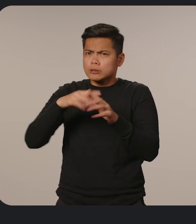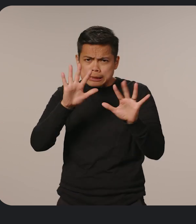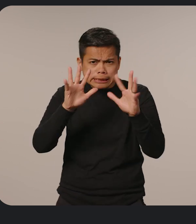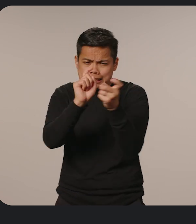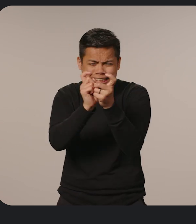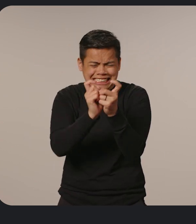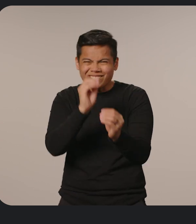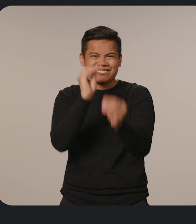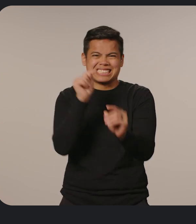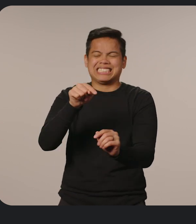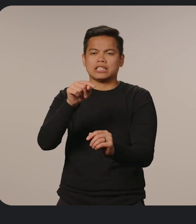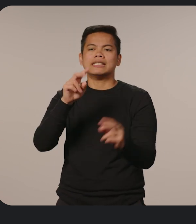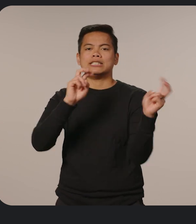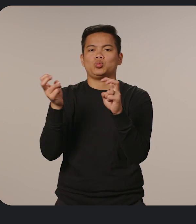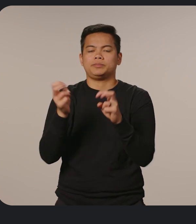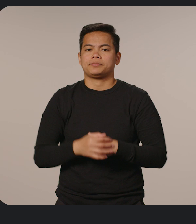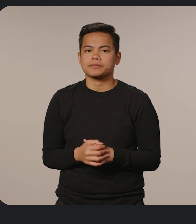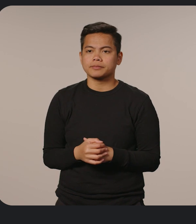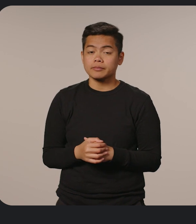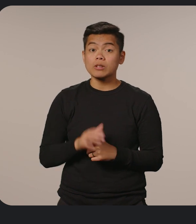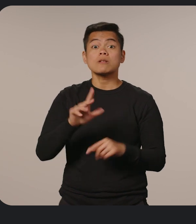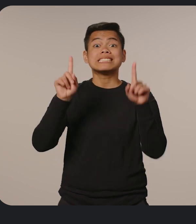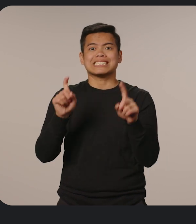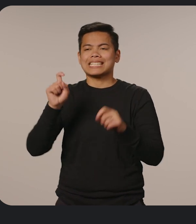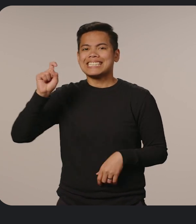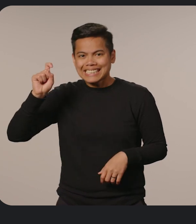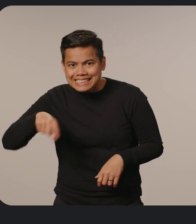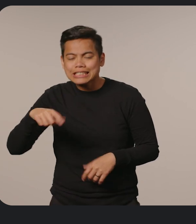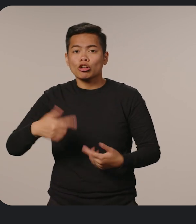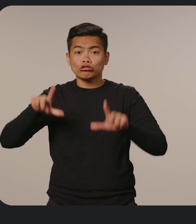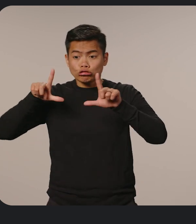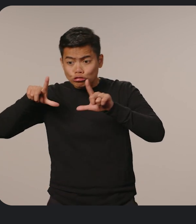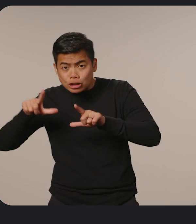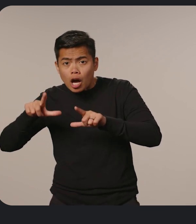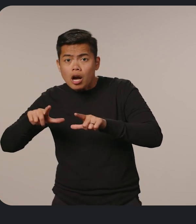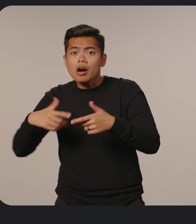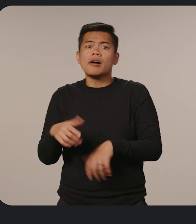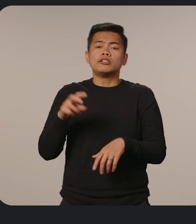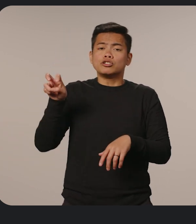need to reproduce the issue your tester needs to take a screenshot